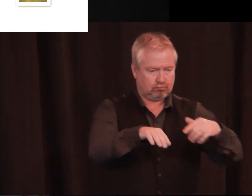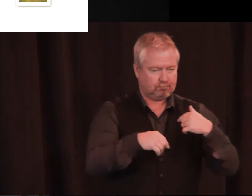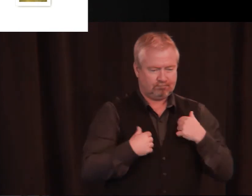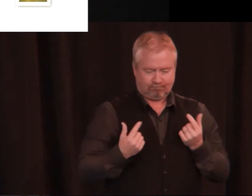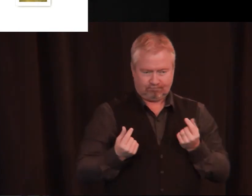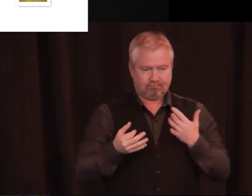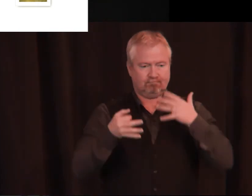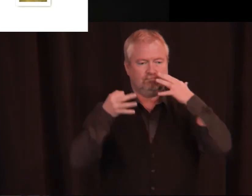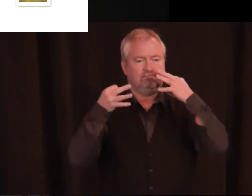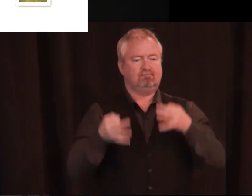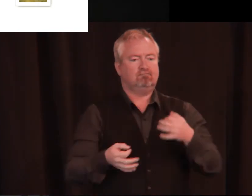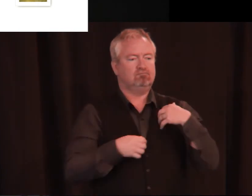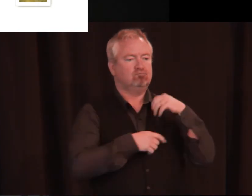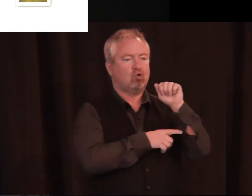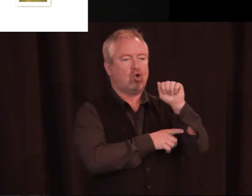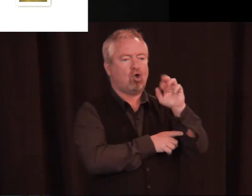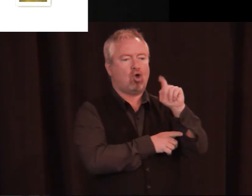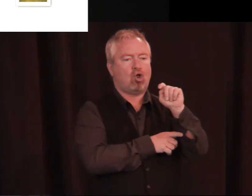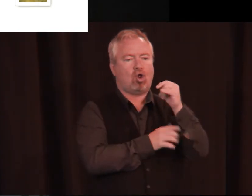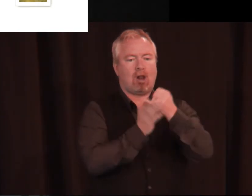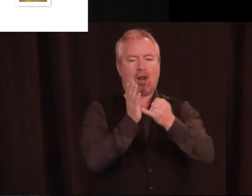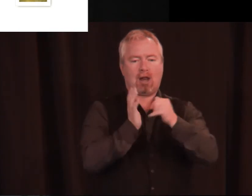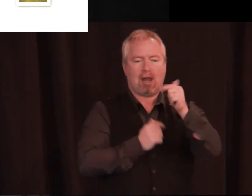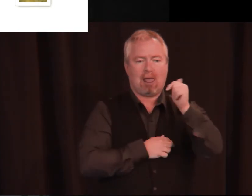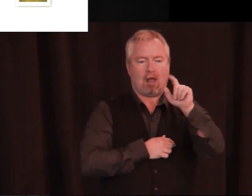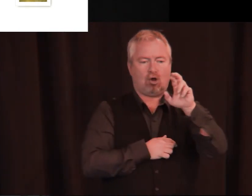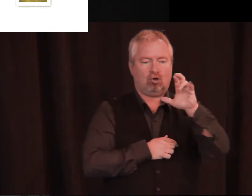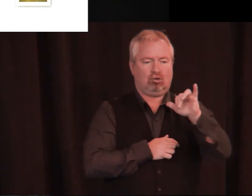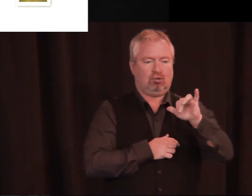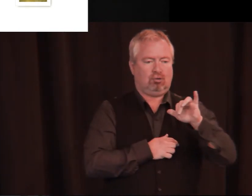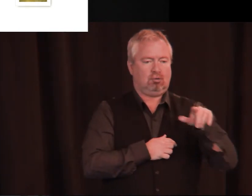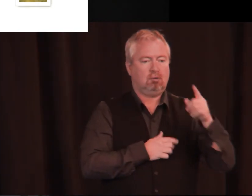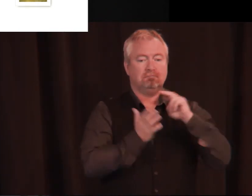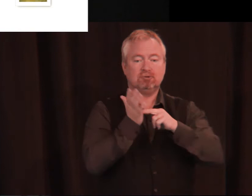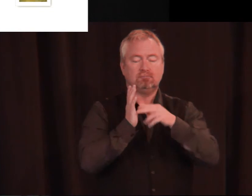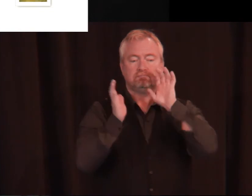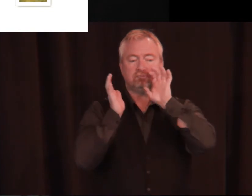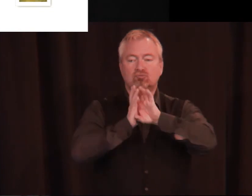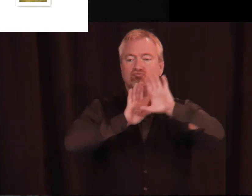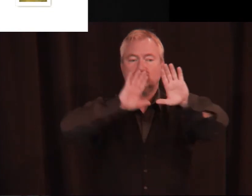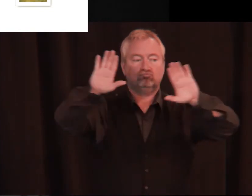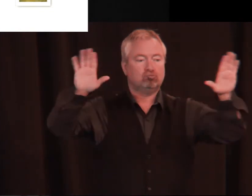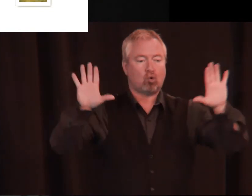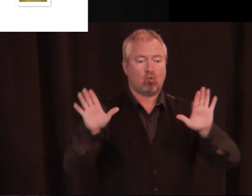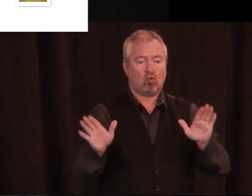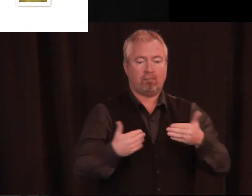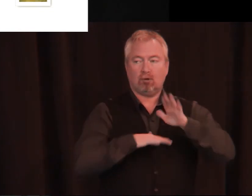So what we did was we set up pictures around the room when we saw the kids at their 18-month-old visit